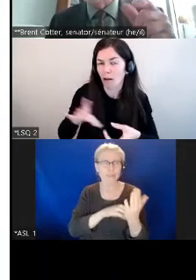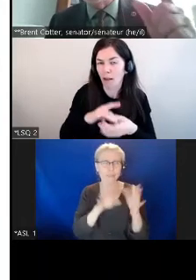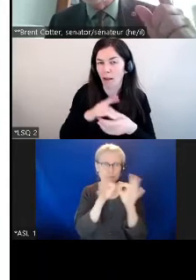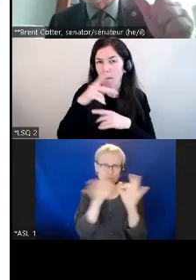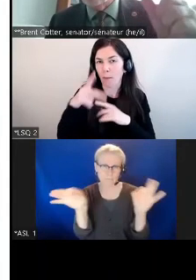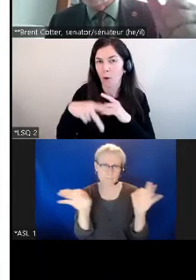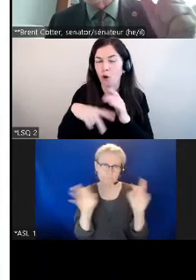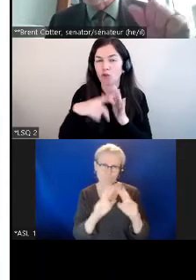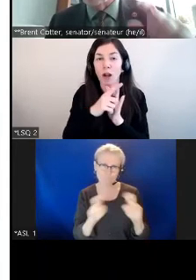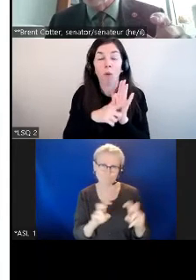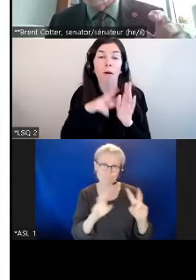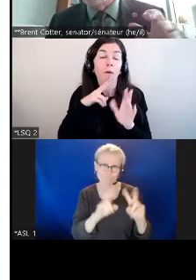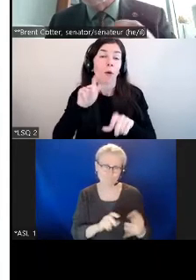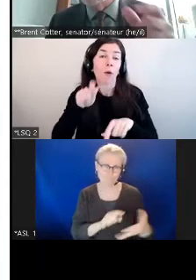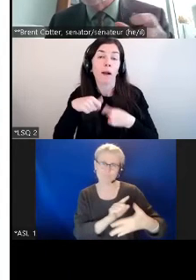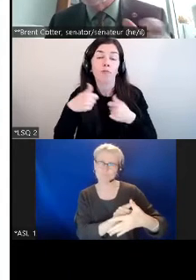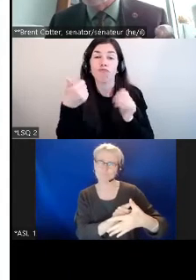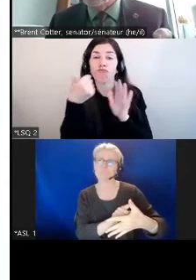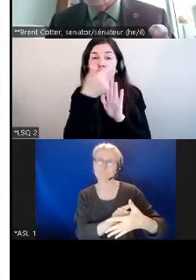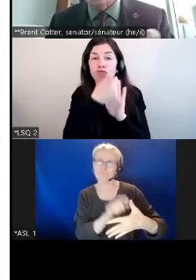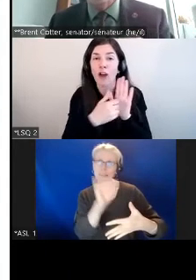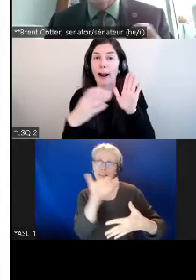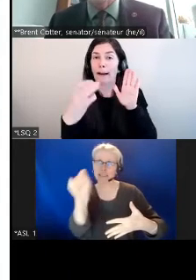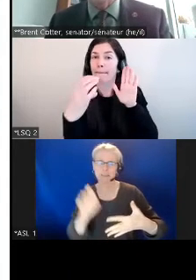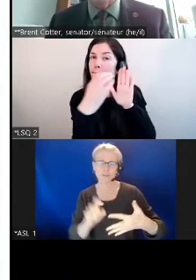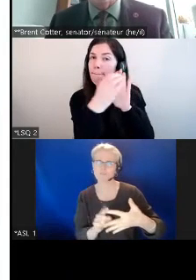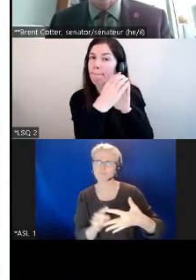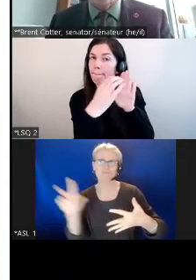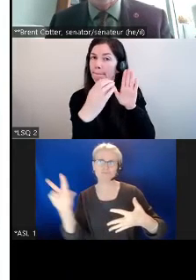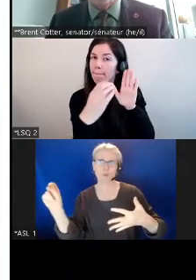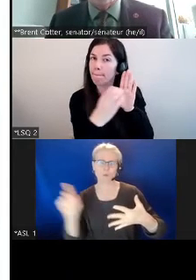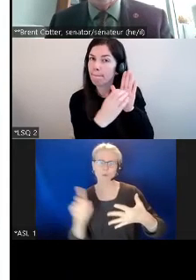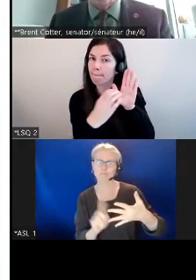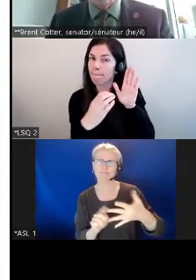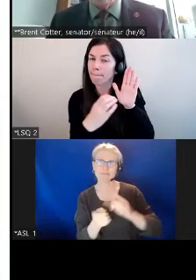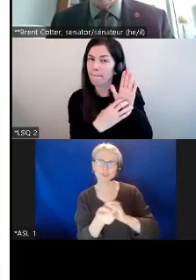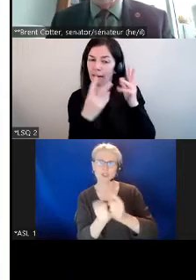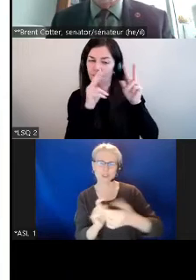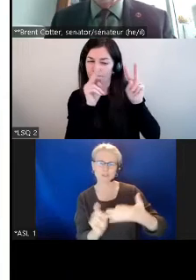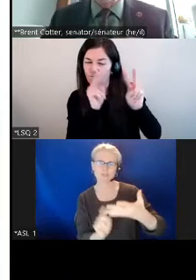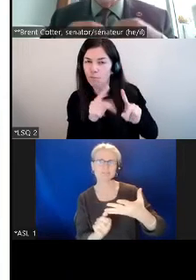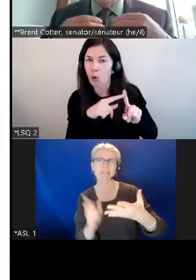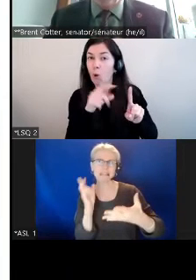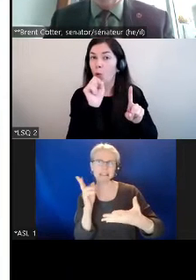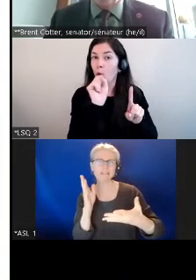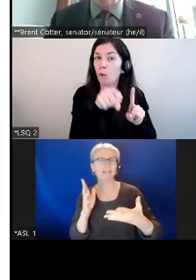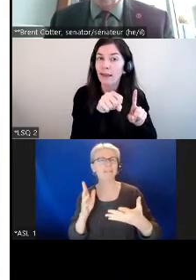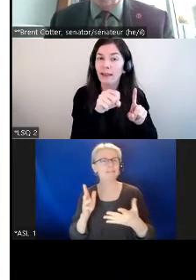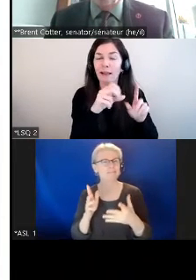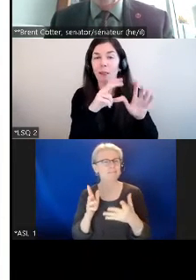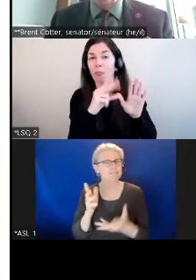SAY WHAT THEY THINK, YES OR NO OR MAYBE A CHANGE TO EACH OF THOSE CLAUSES. IT THEN COMES BACK TO